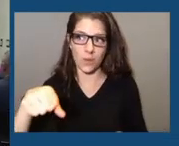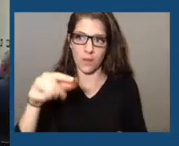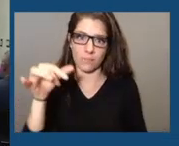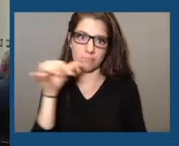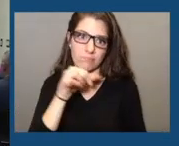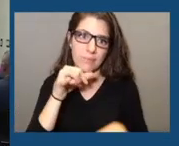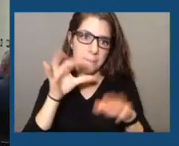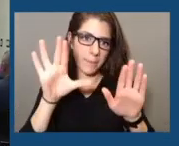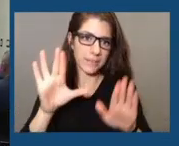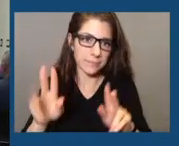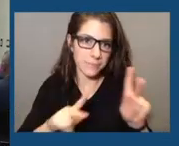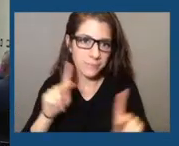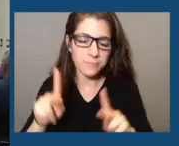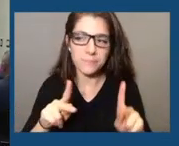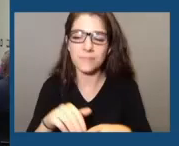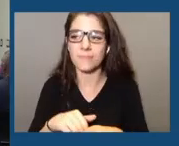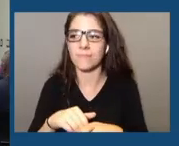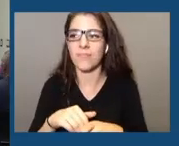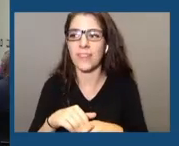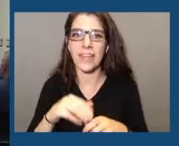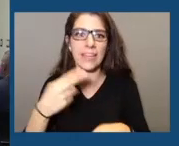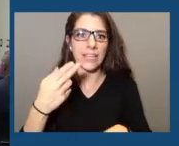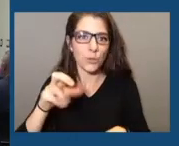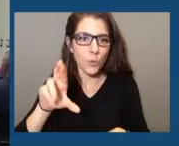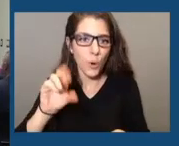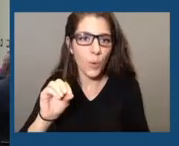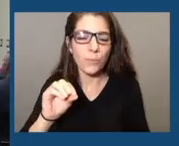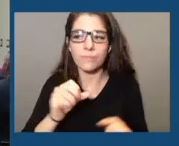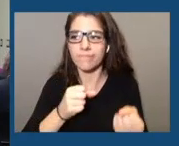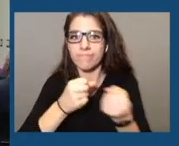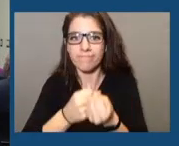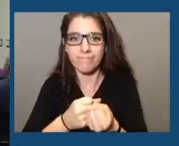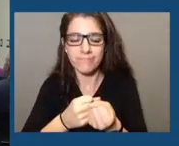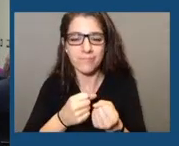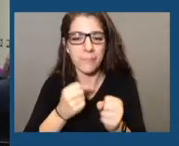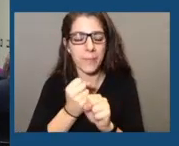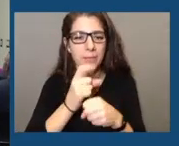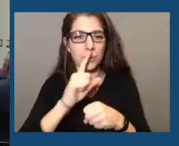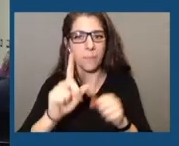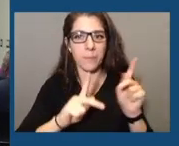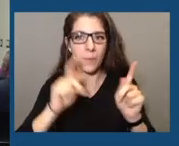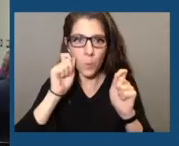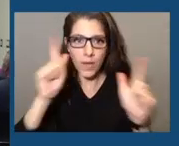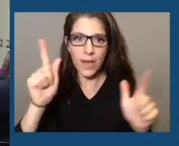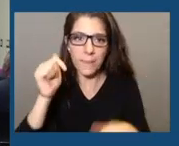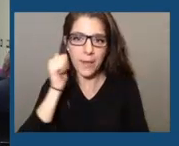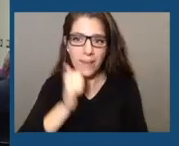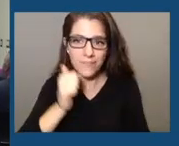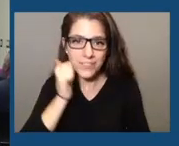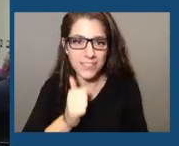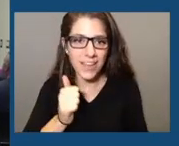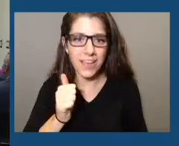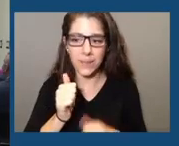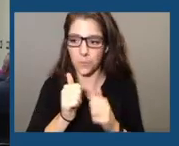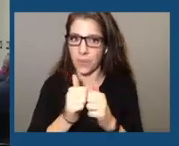You are the uh the backbone of our efforts to make sure that people wake up every single day without the worry that something could happen to